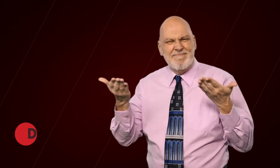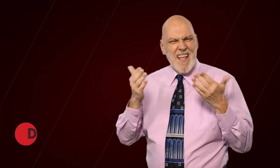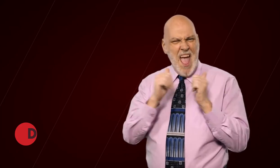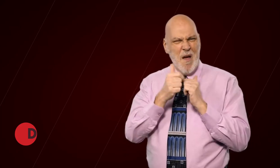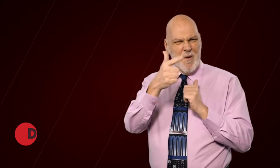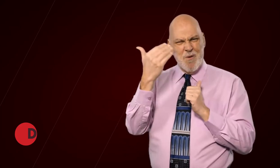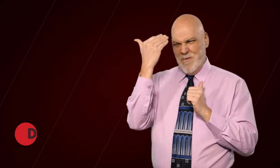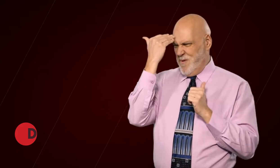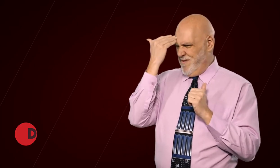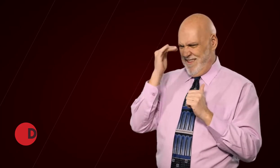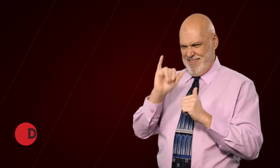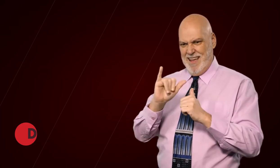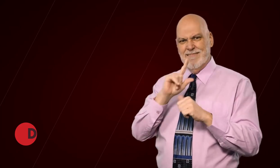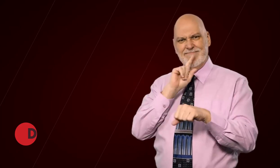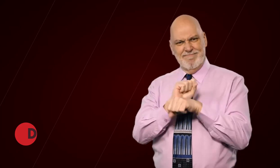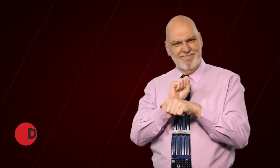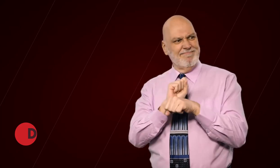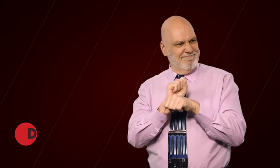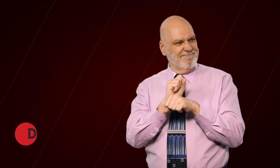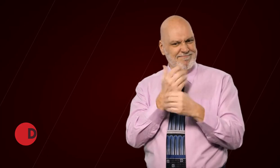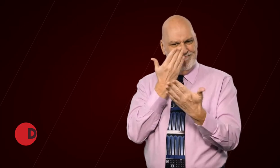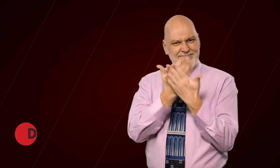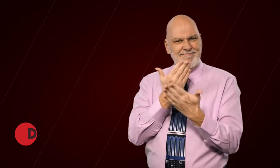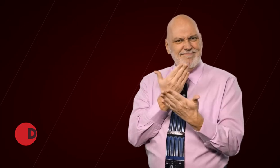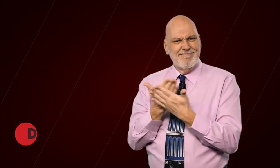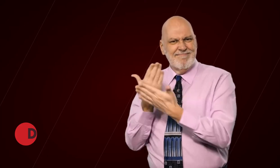When you buy something,